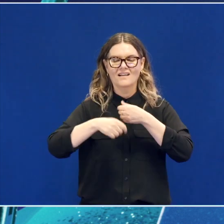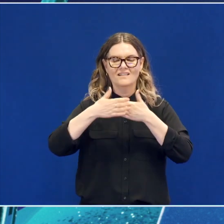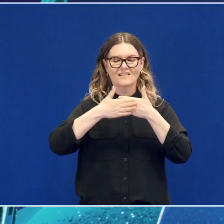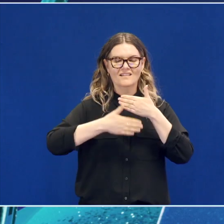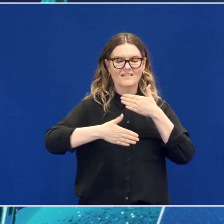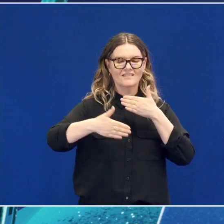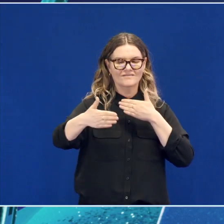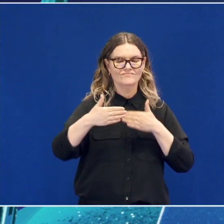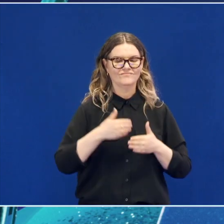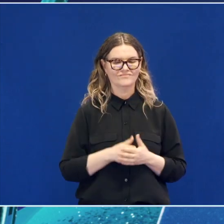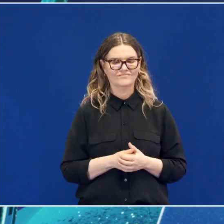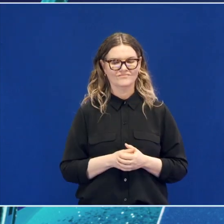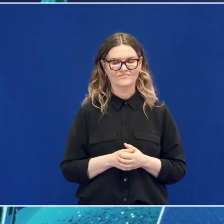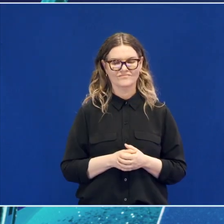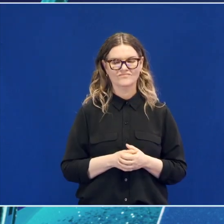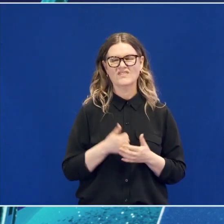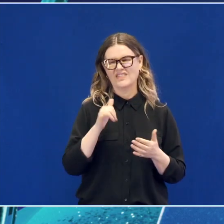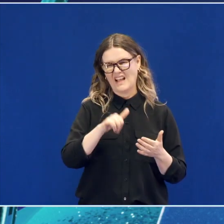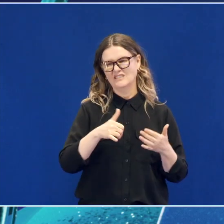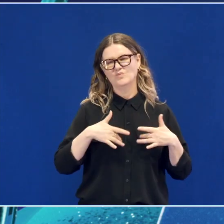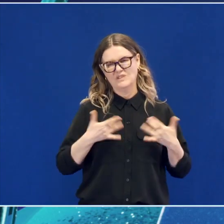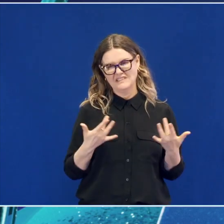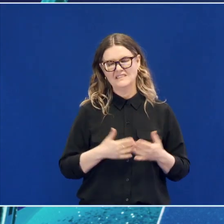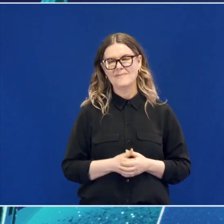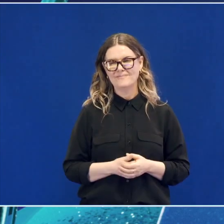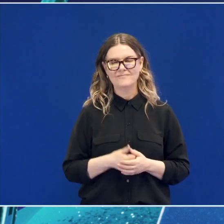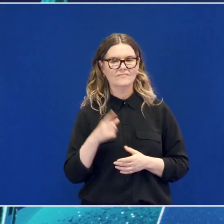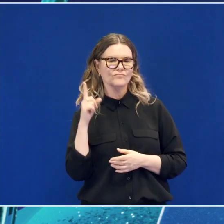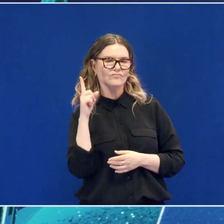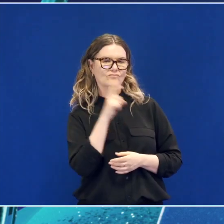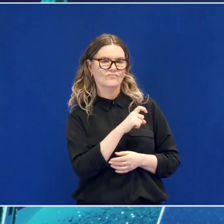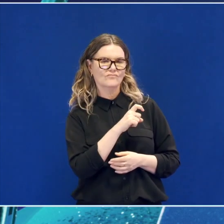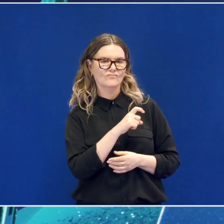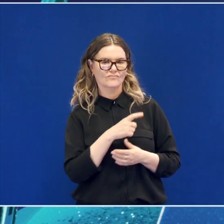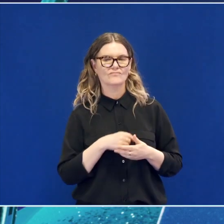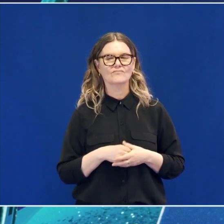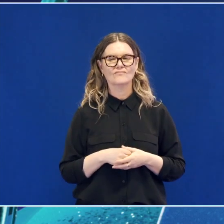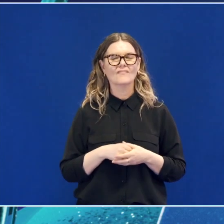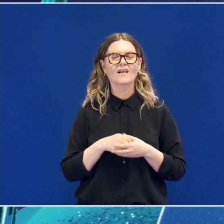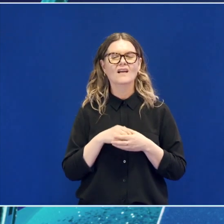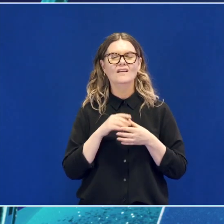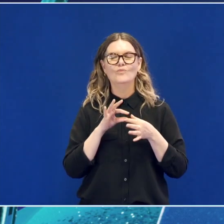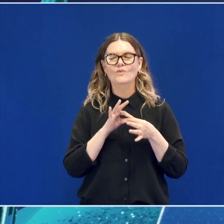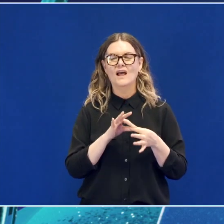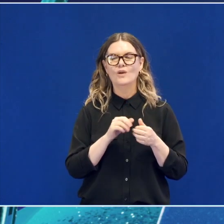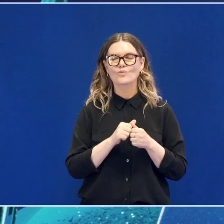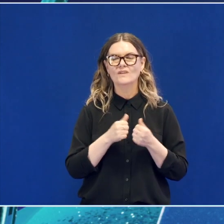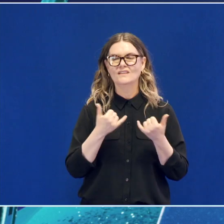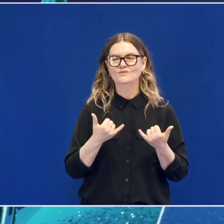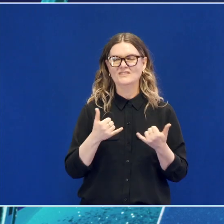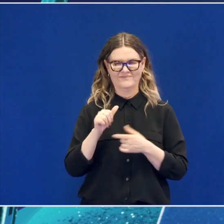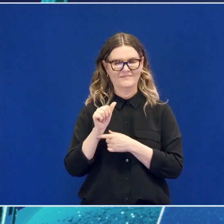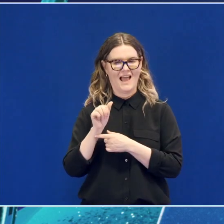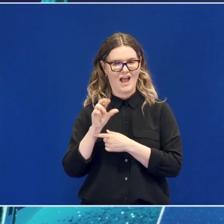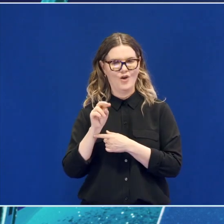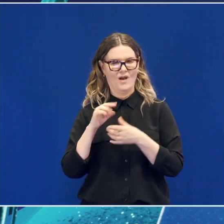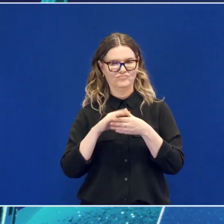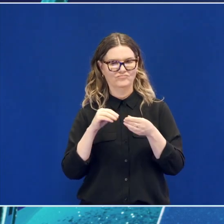on in the marketplace, Navin, I'm curious to see what you all are seeing from the event side in terms of the proliferation of bugs and what concerns